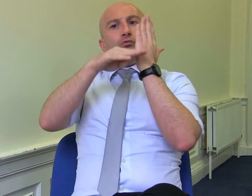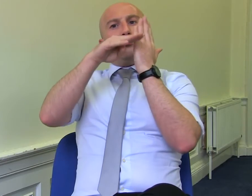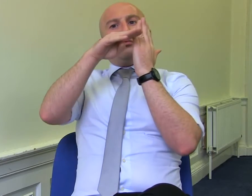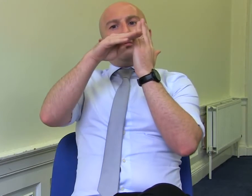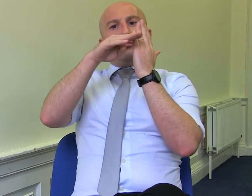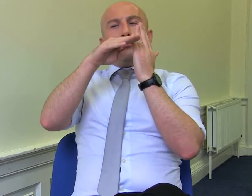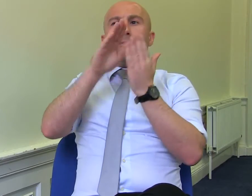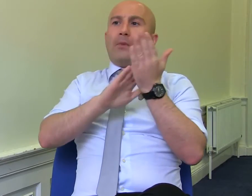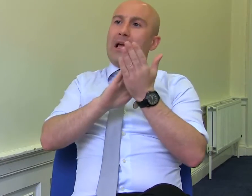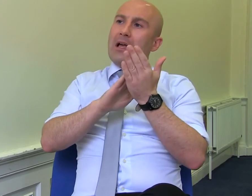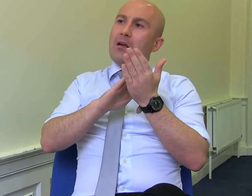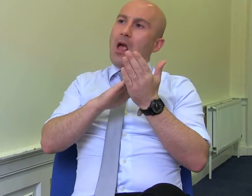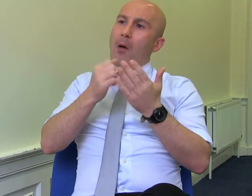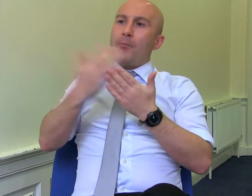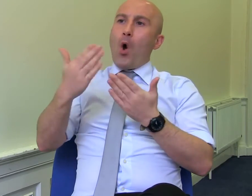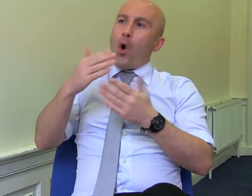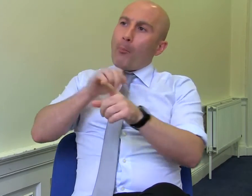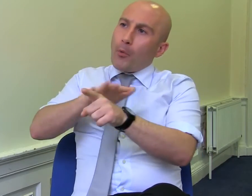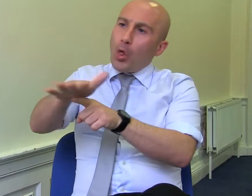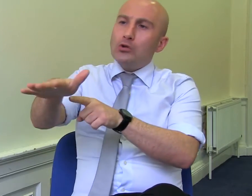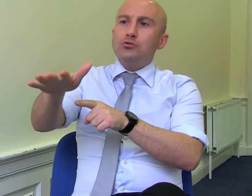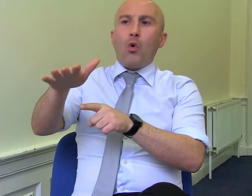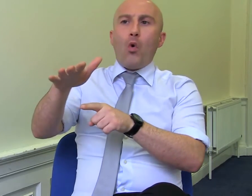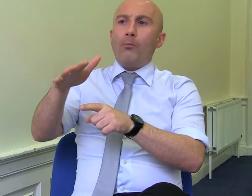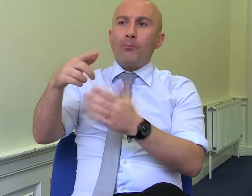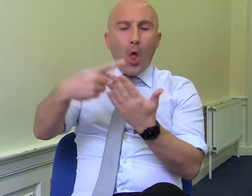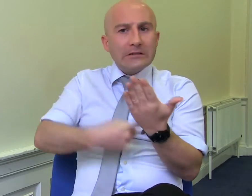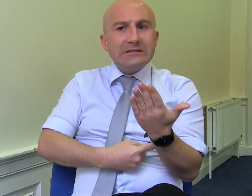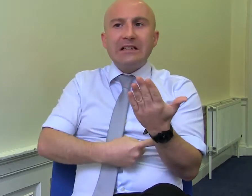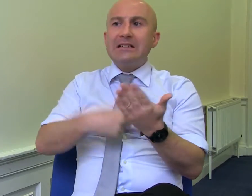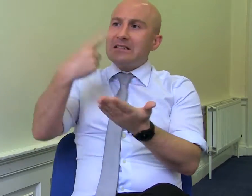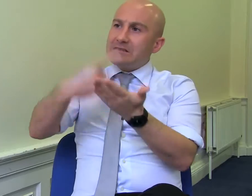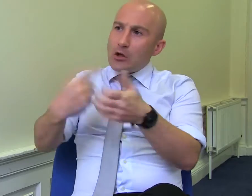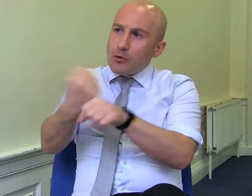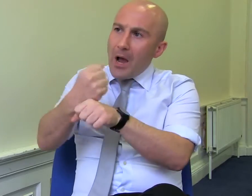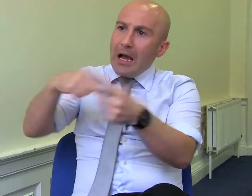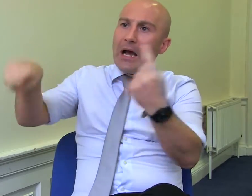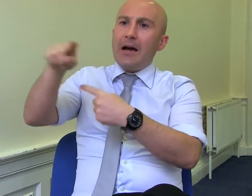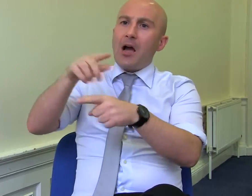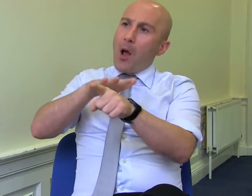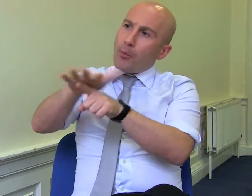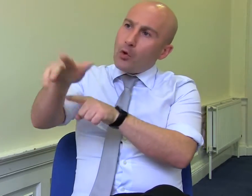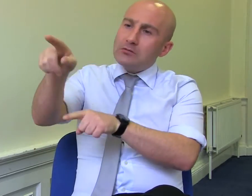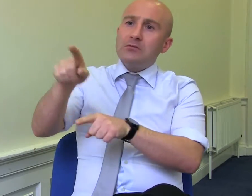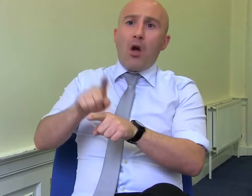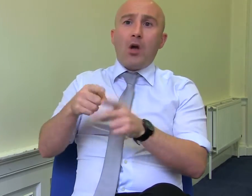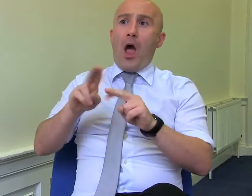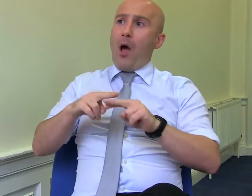decision-making and what goes on.